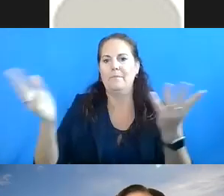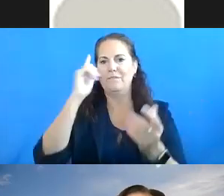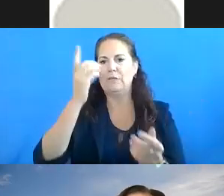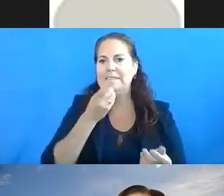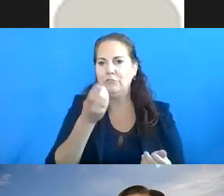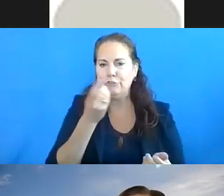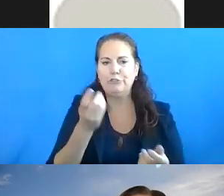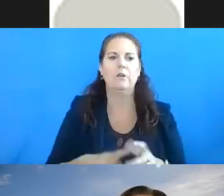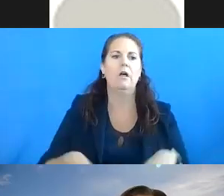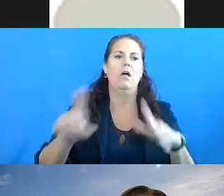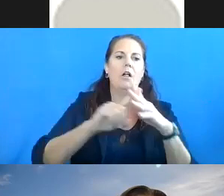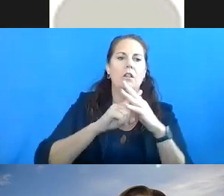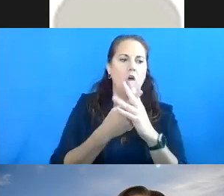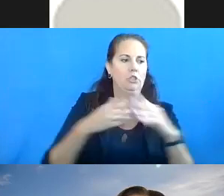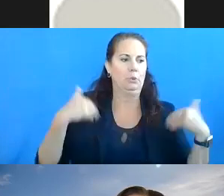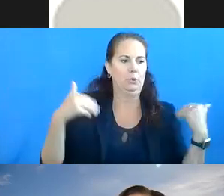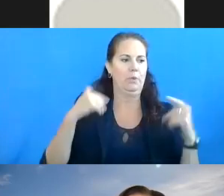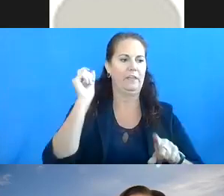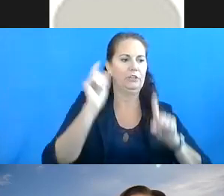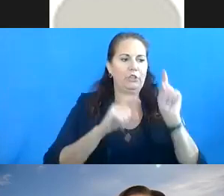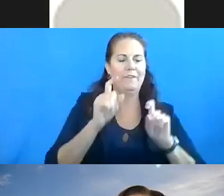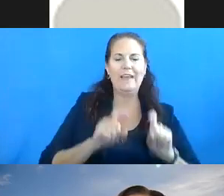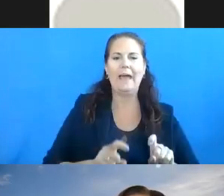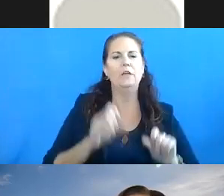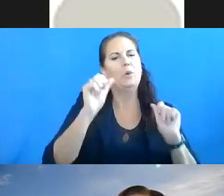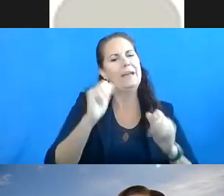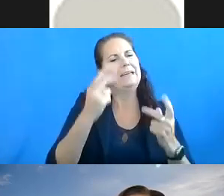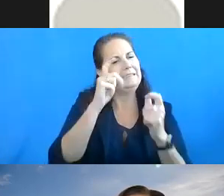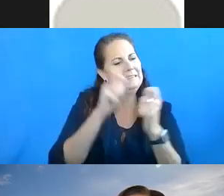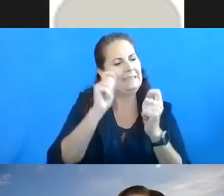to launch our youth survey. So you can just see exactly how things are going to happen,